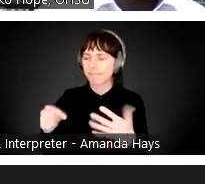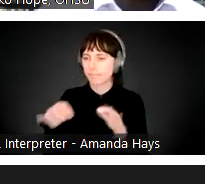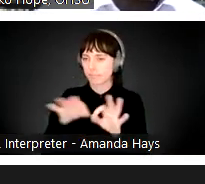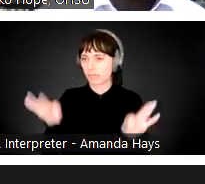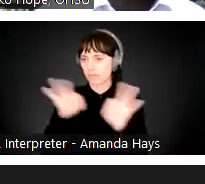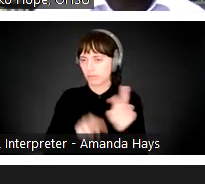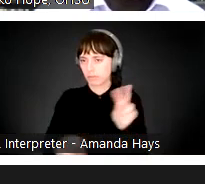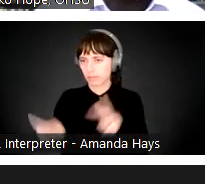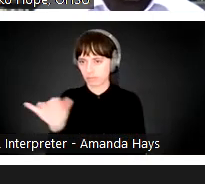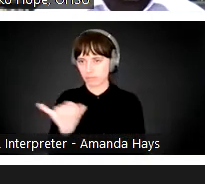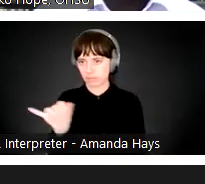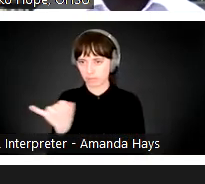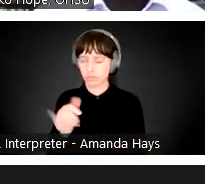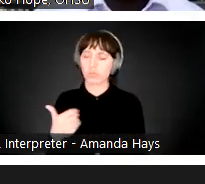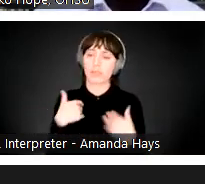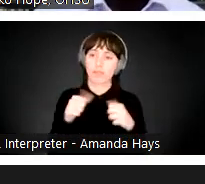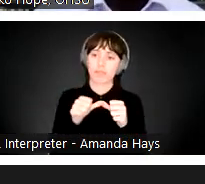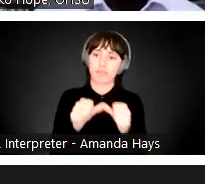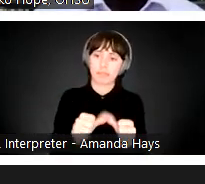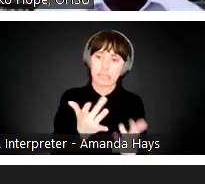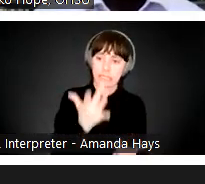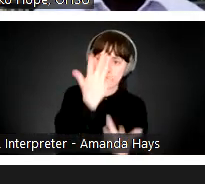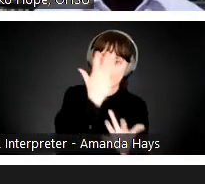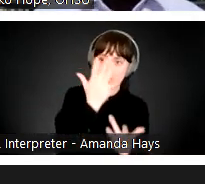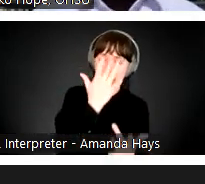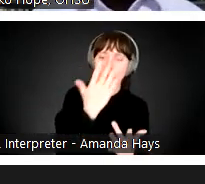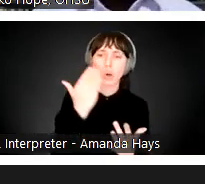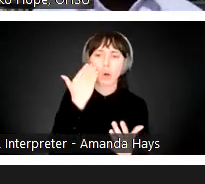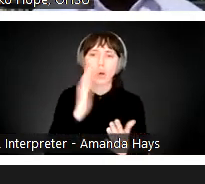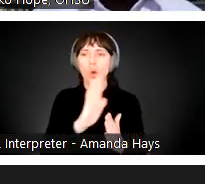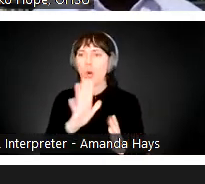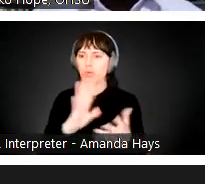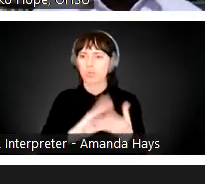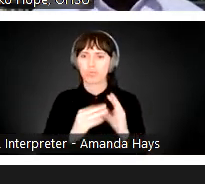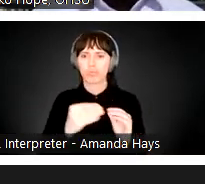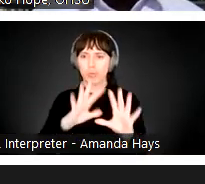that landscape is a really important component to what we can do to make you-